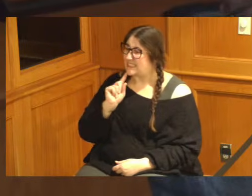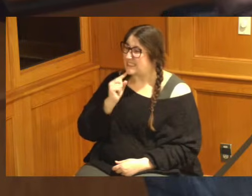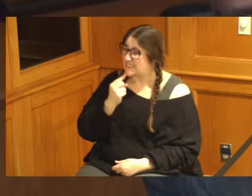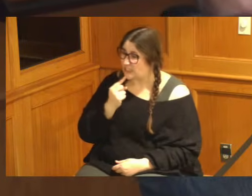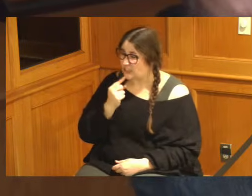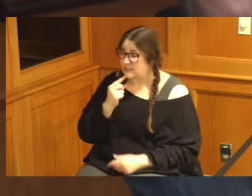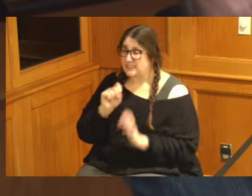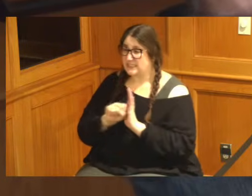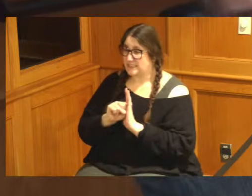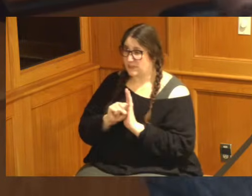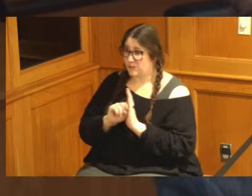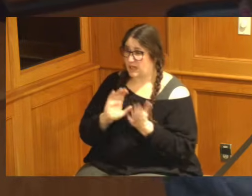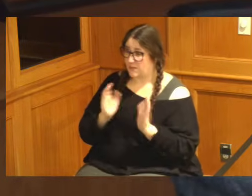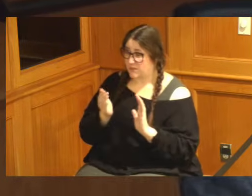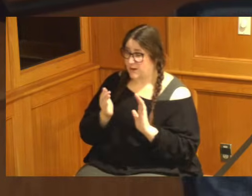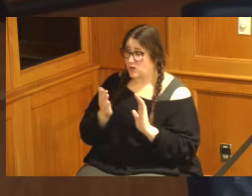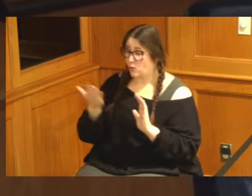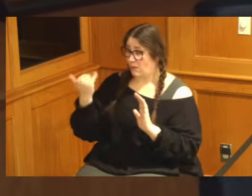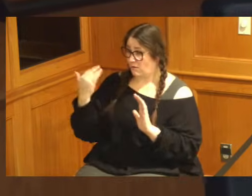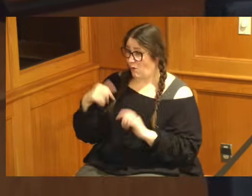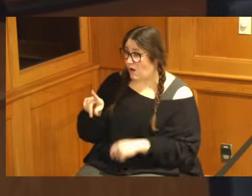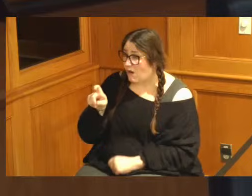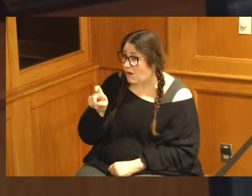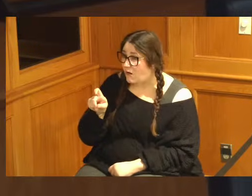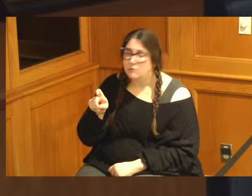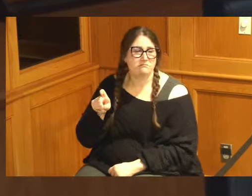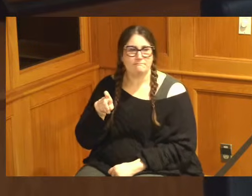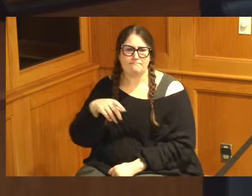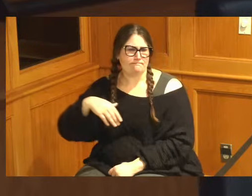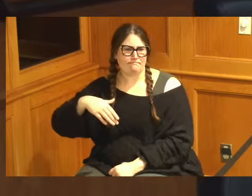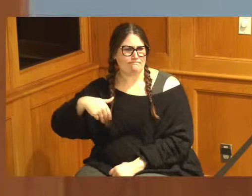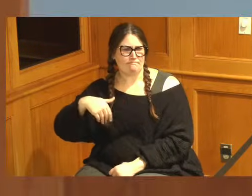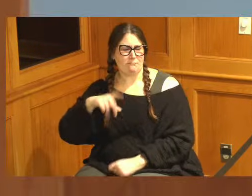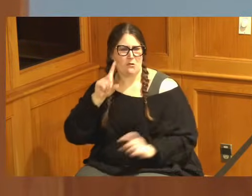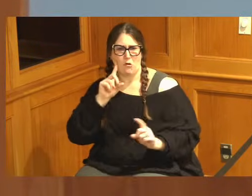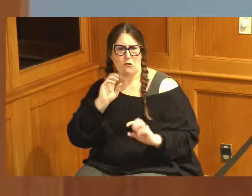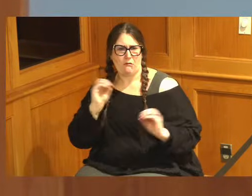of Covid versus anything we've seen before? I have not heard any of our medical professionals talking